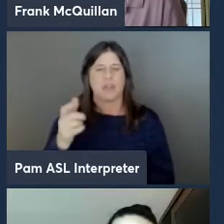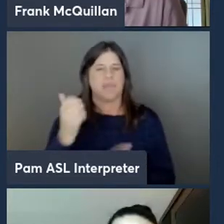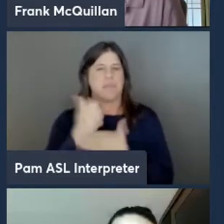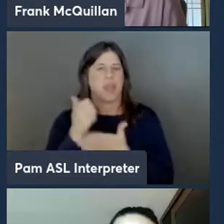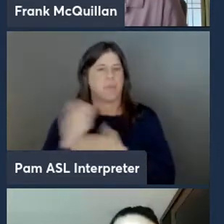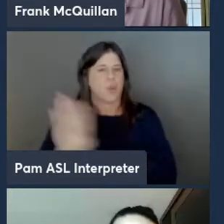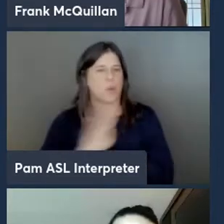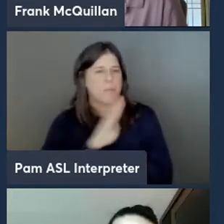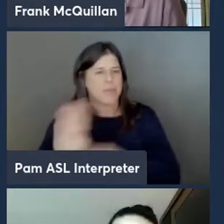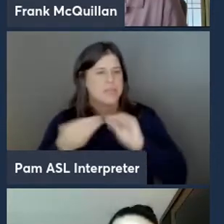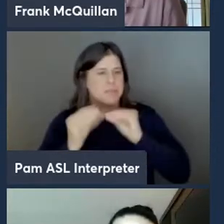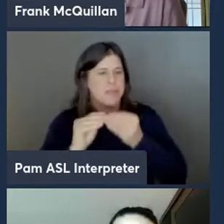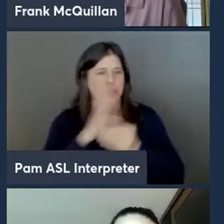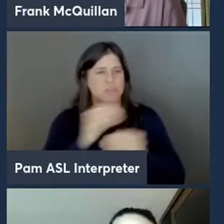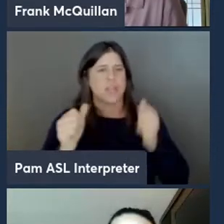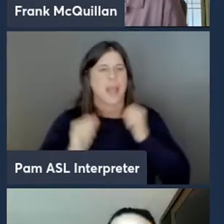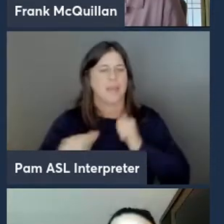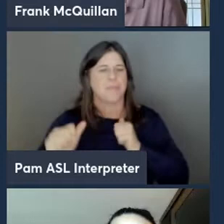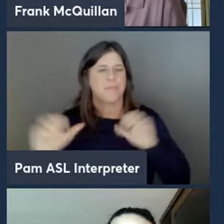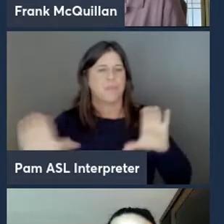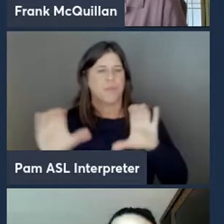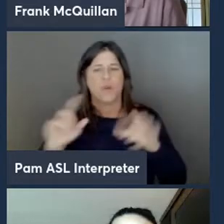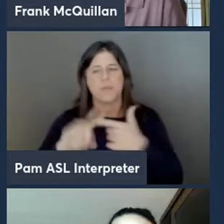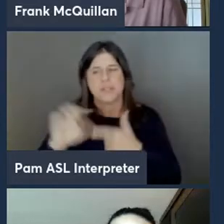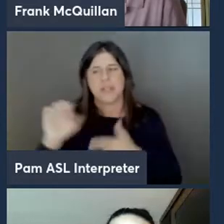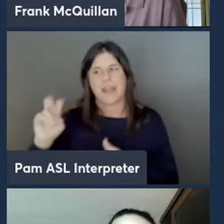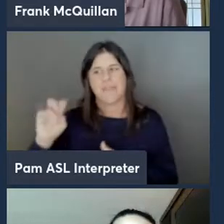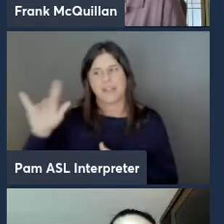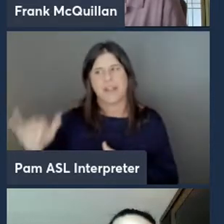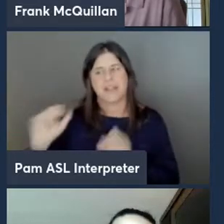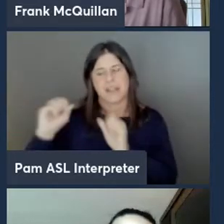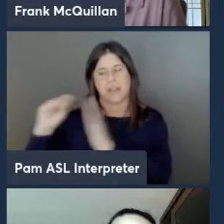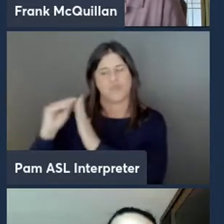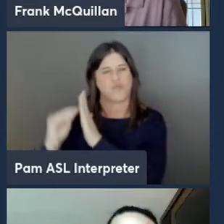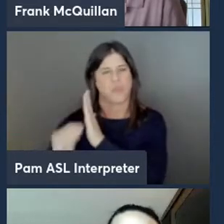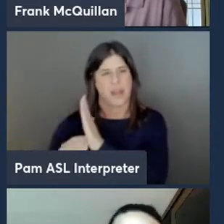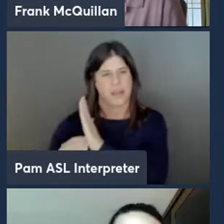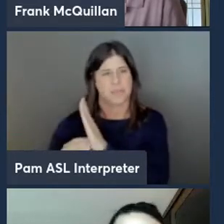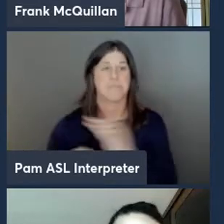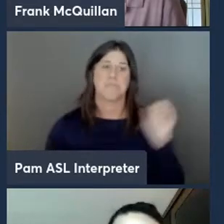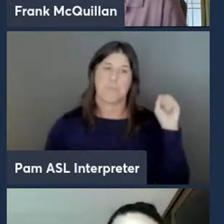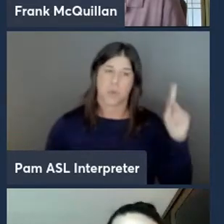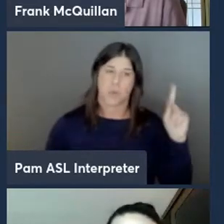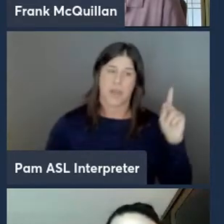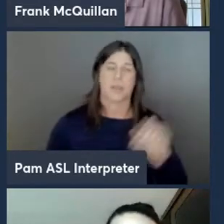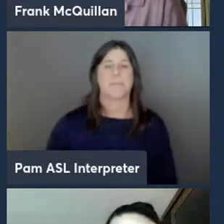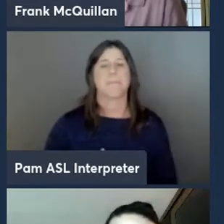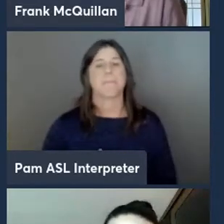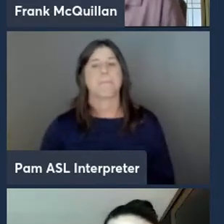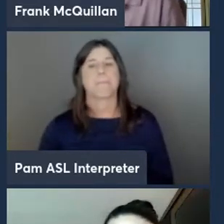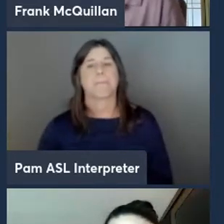and performance metrics that Evidently can track. The feature we're gonna be focusing on today